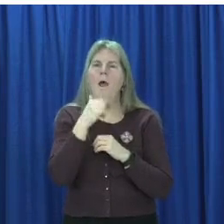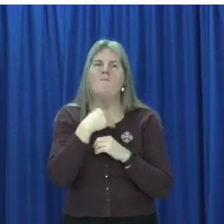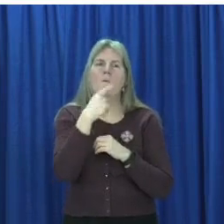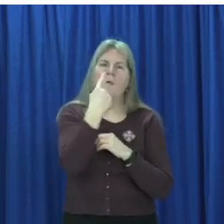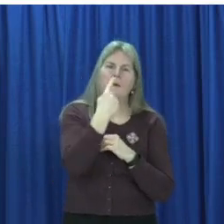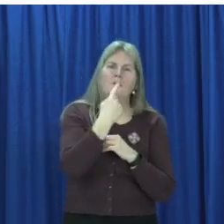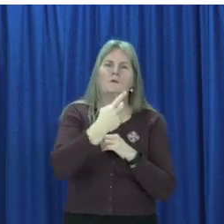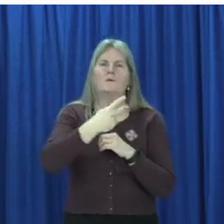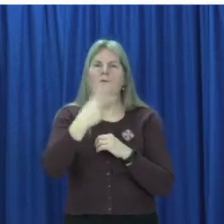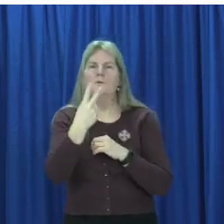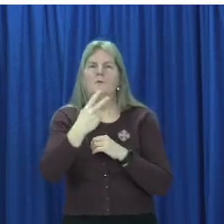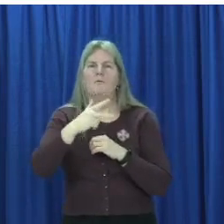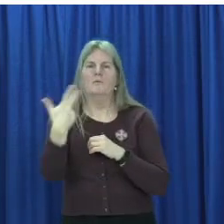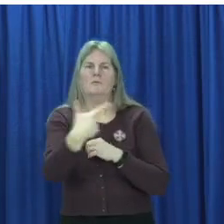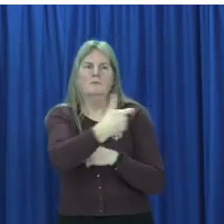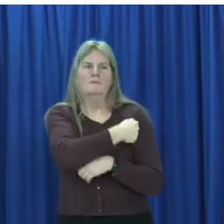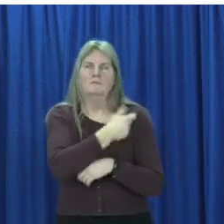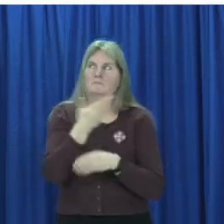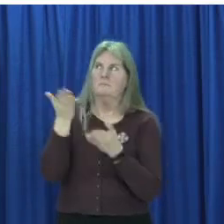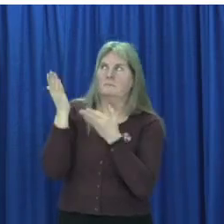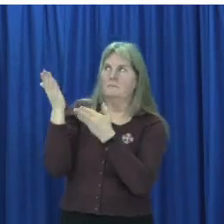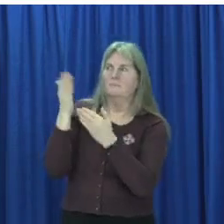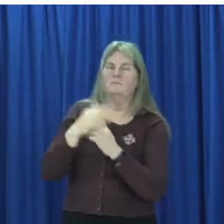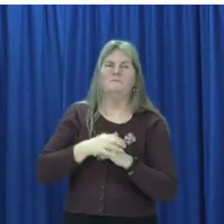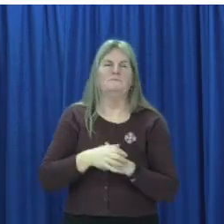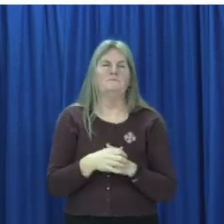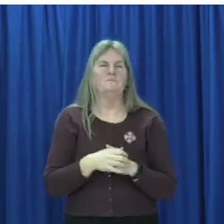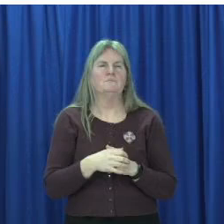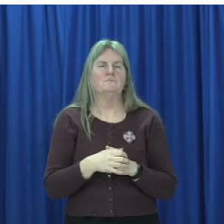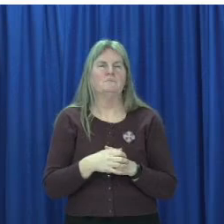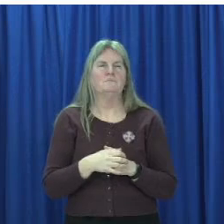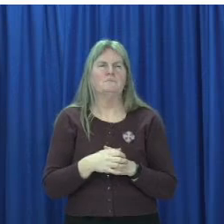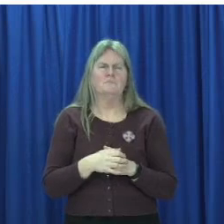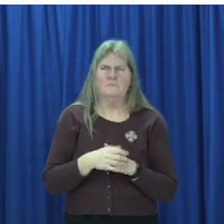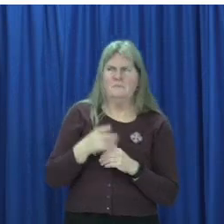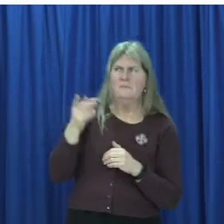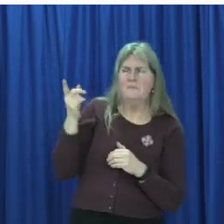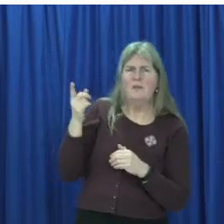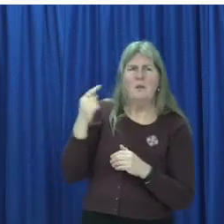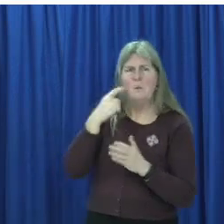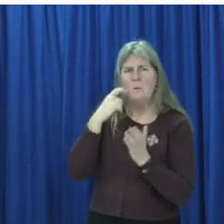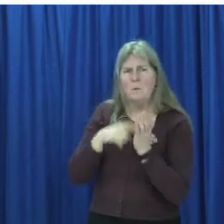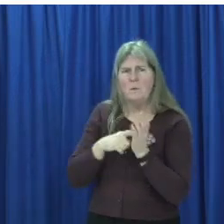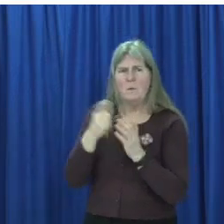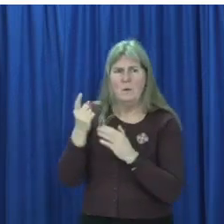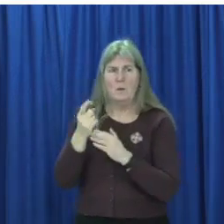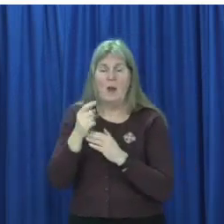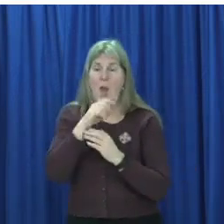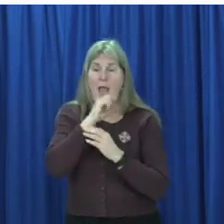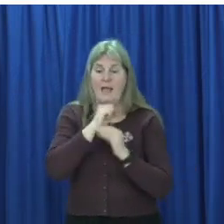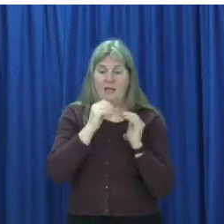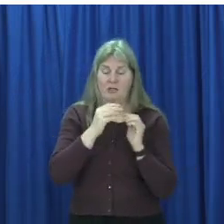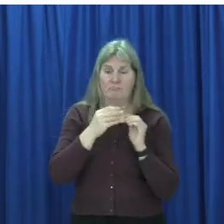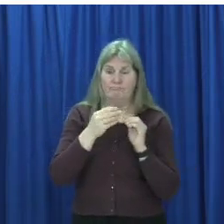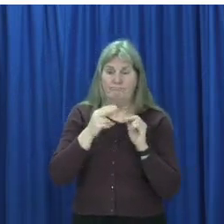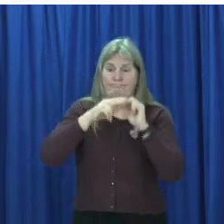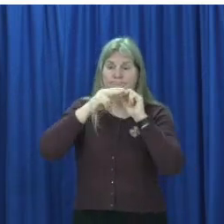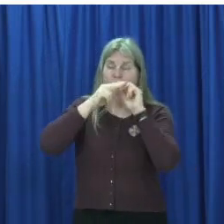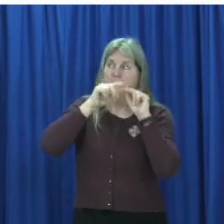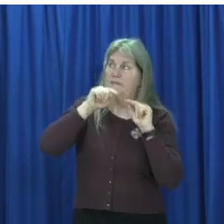or three doses. What you can see here, is that as you go up in age, the percent of people who have